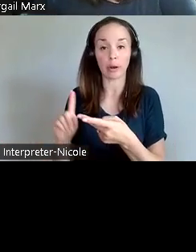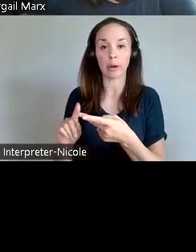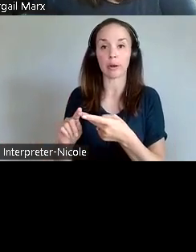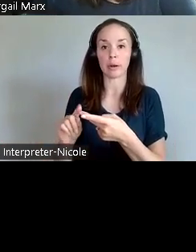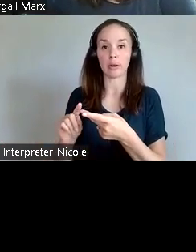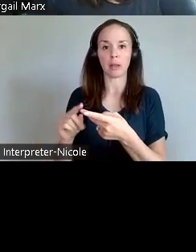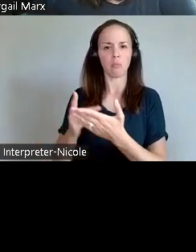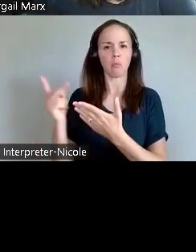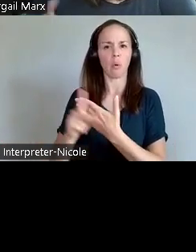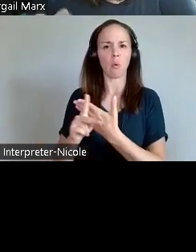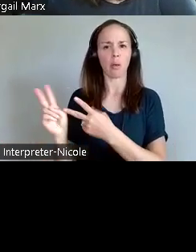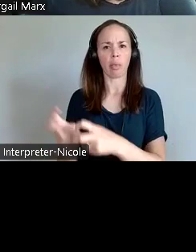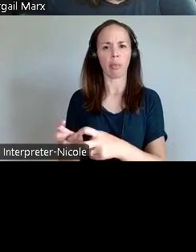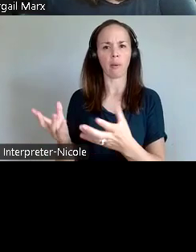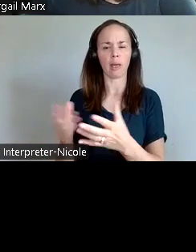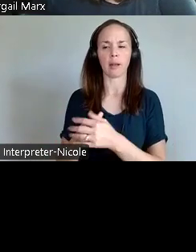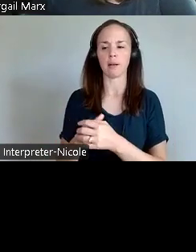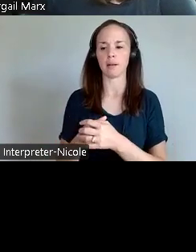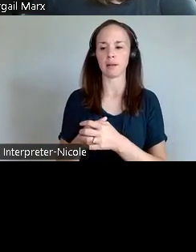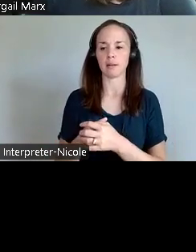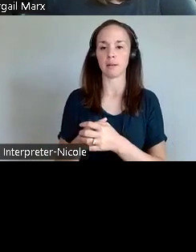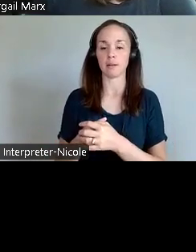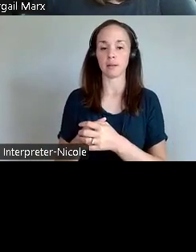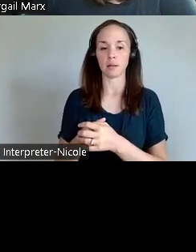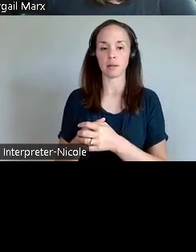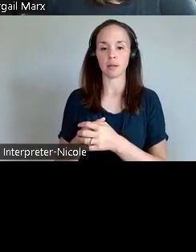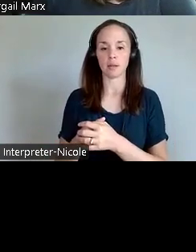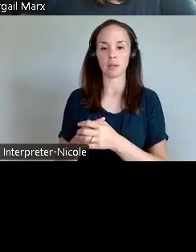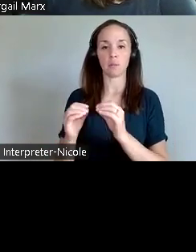program is on it, whether it's something more dynamic like Jennifer was describing for